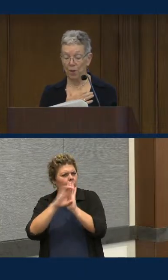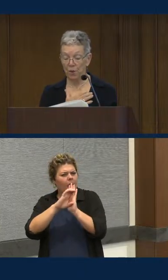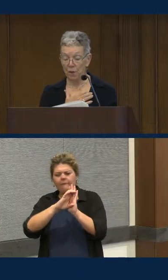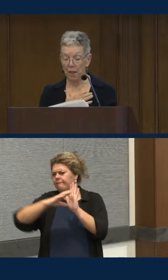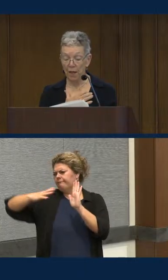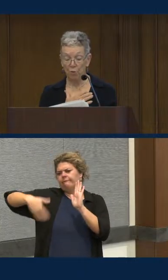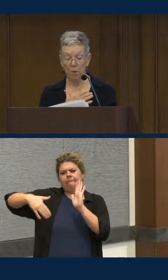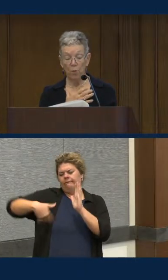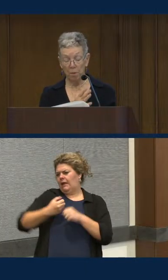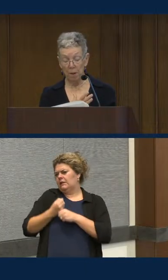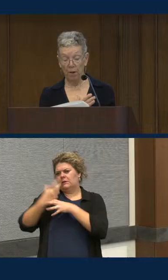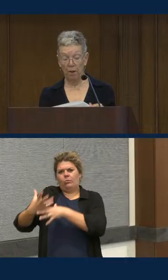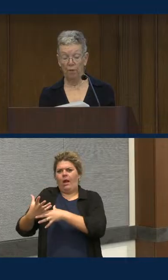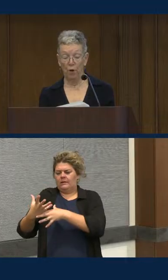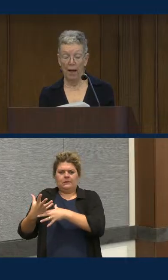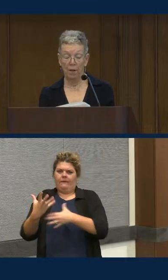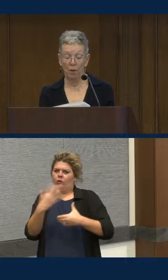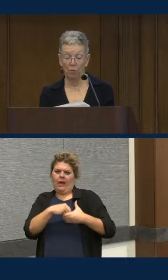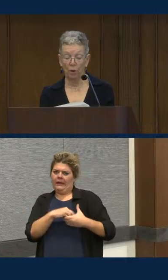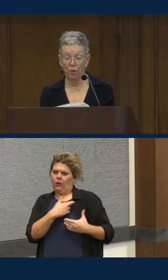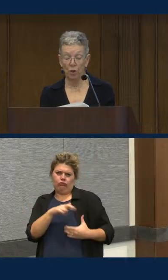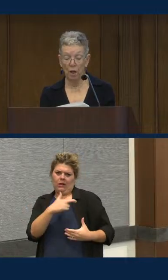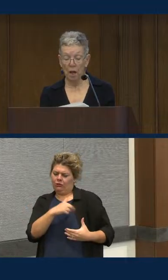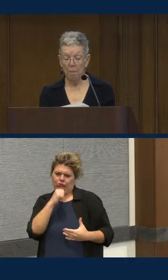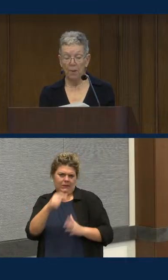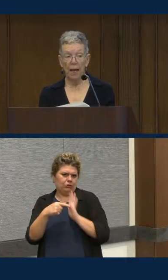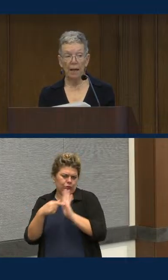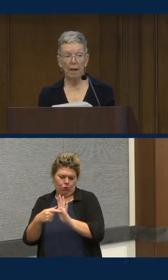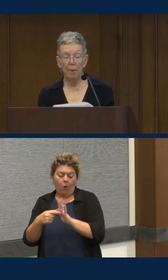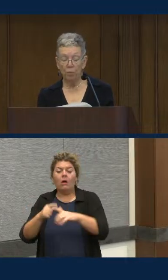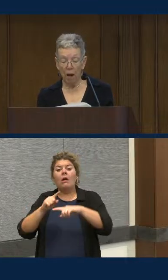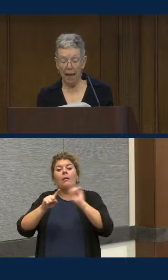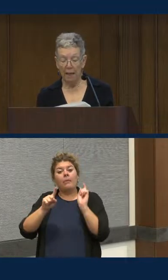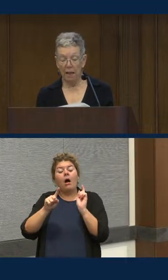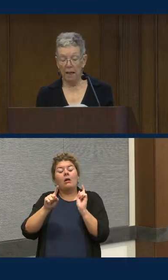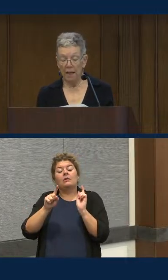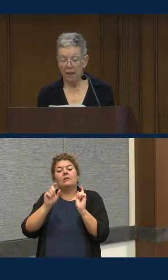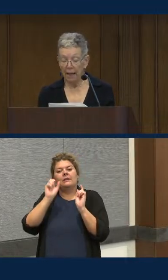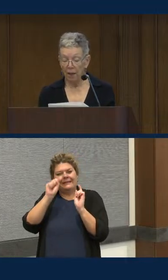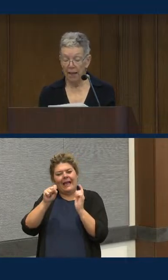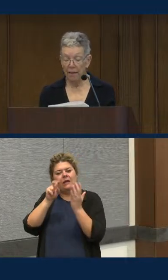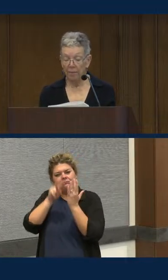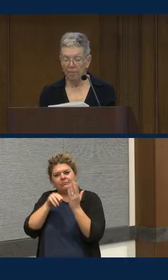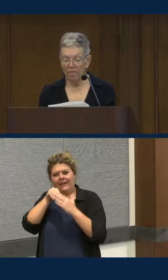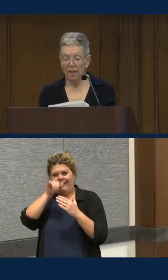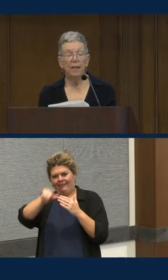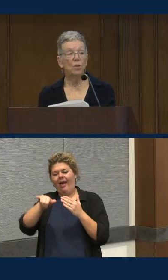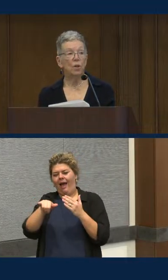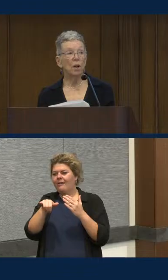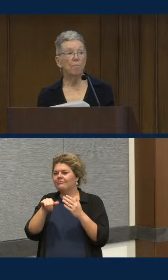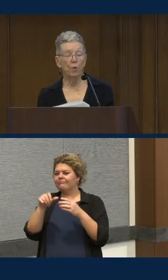with American vernacular religion but that can be read in that light. He took it on